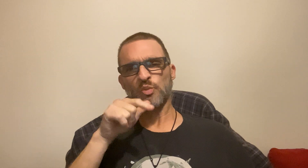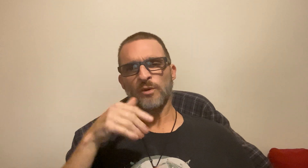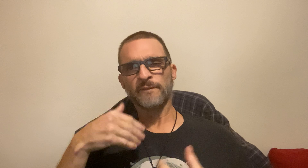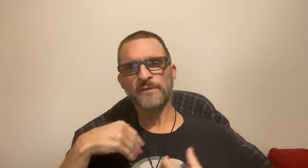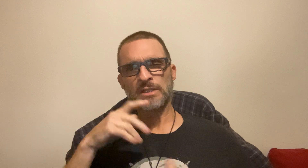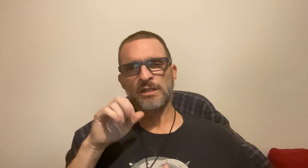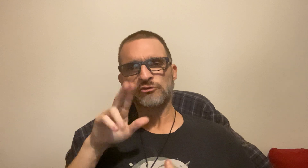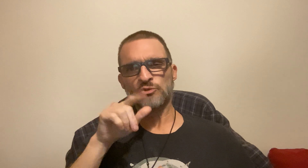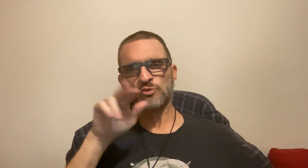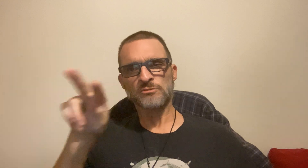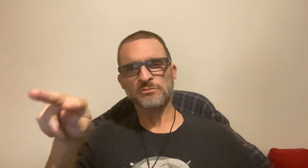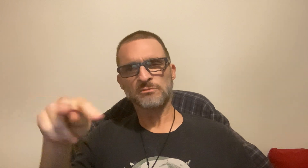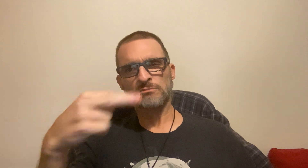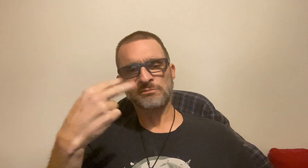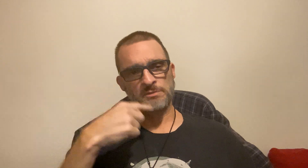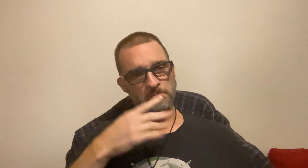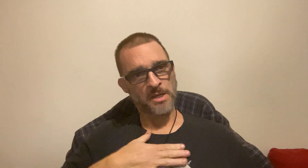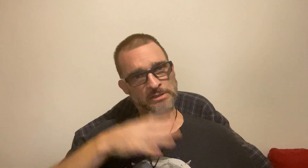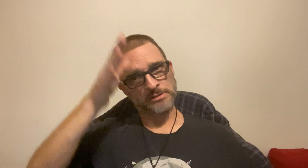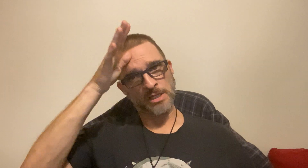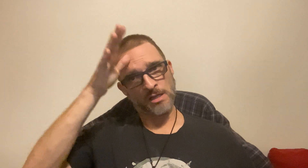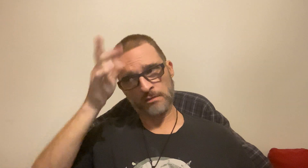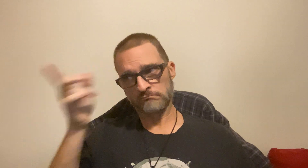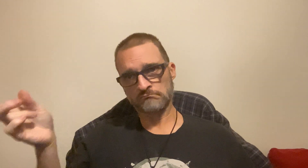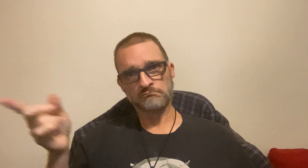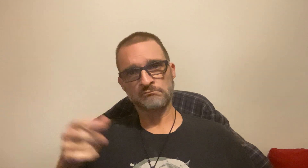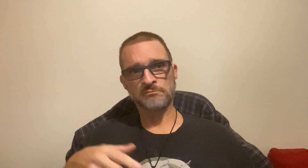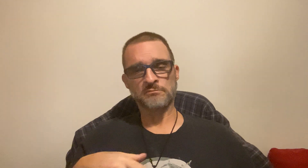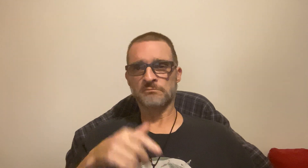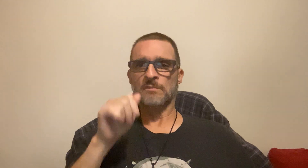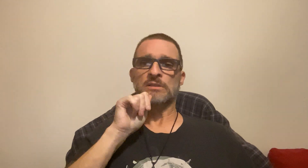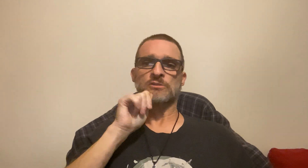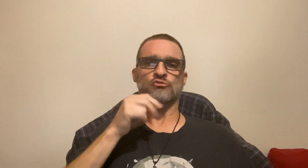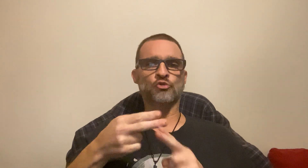thought about it and asked who has cancer? He looked at me and my daughter replied, "My daddy. *pointing to me*"